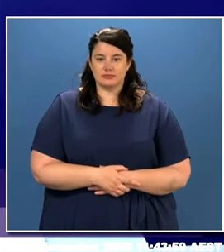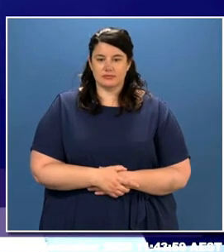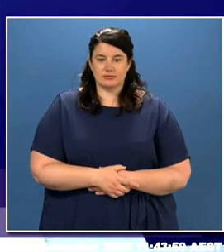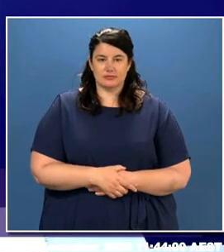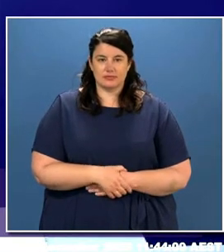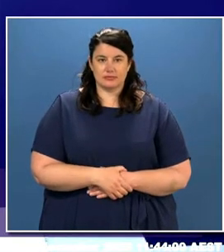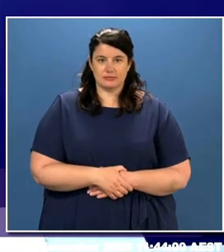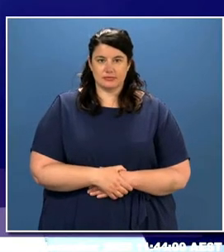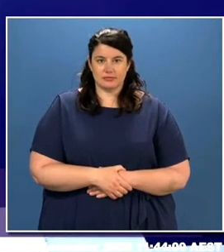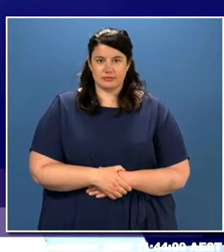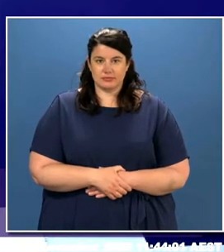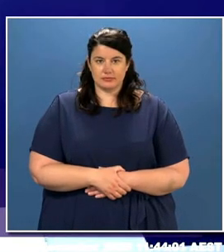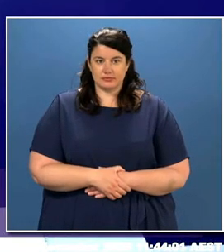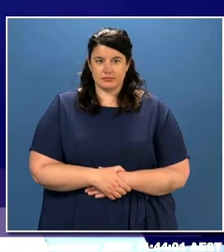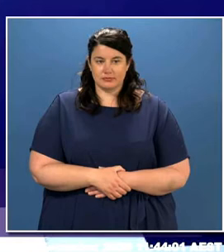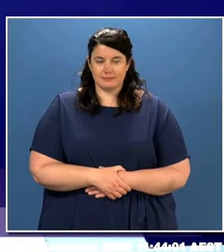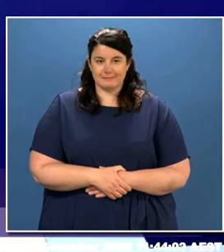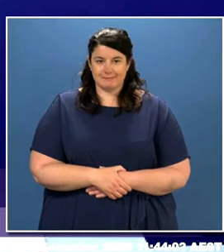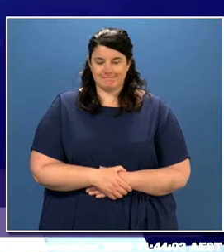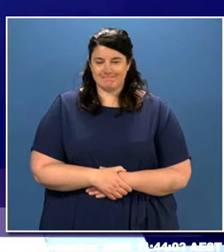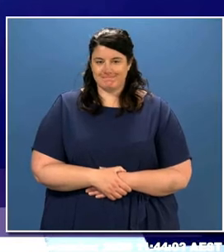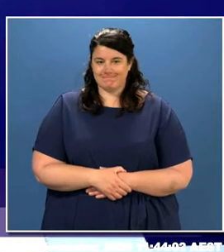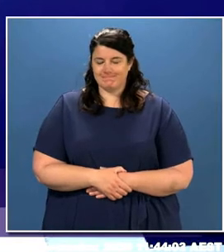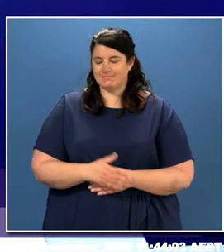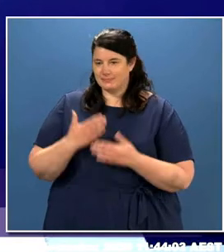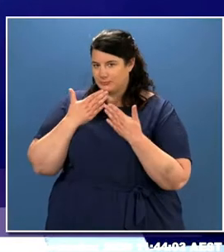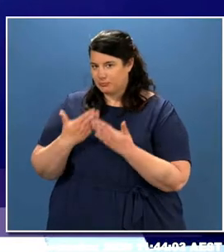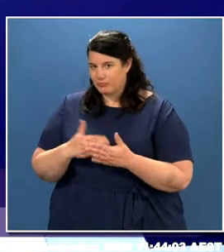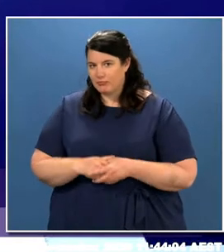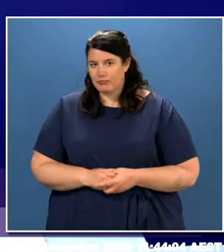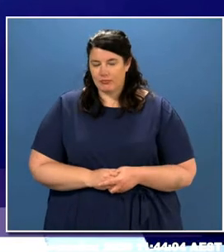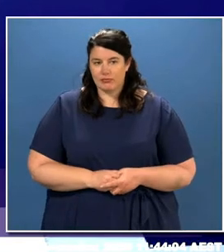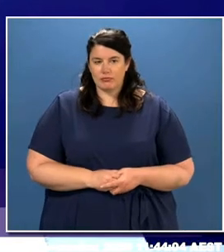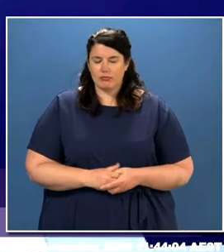Thank you. We were talking about whether or not there were any